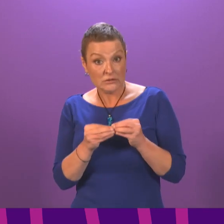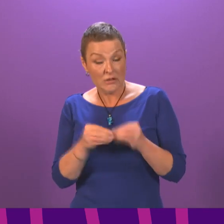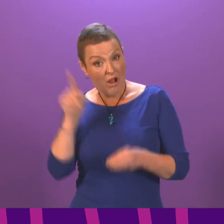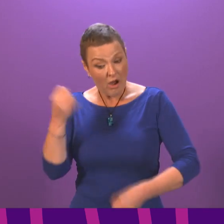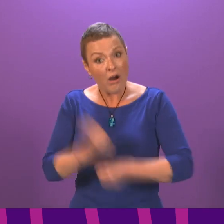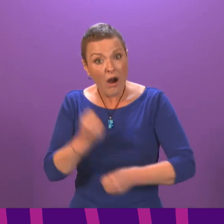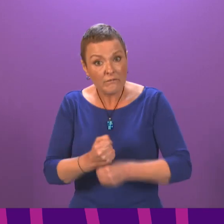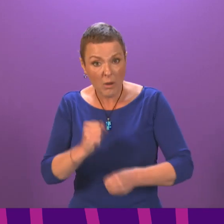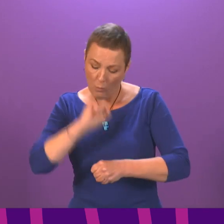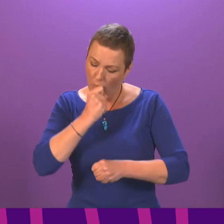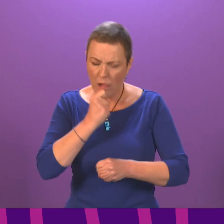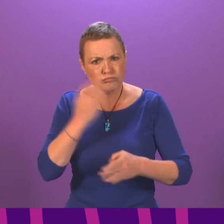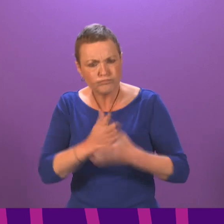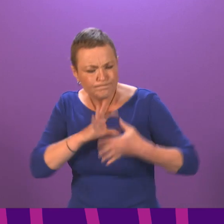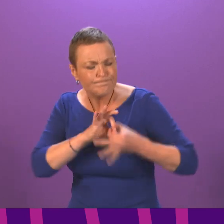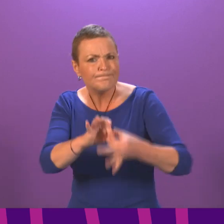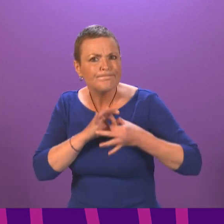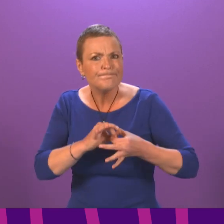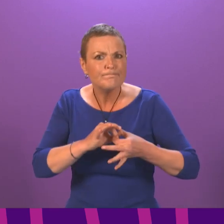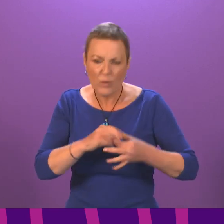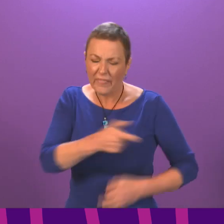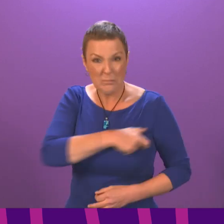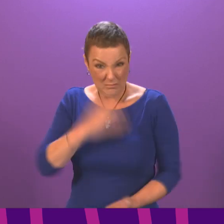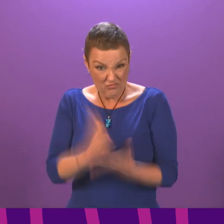her Government will co-operate with the committee; in fact, she obstructs it. She says that all